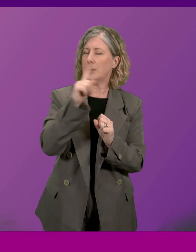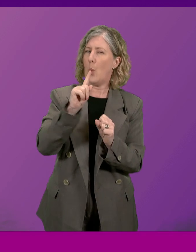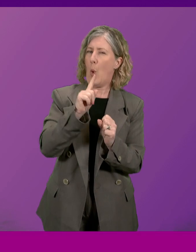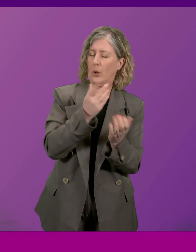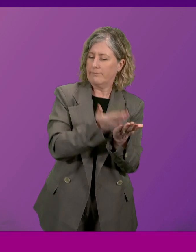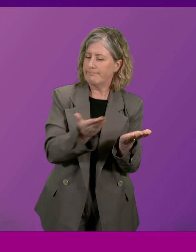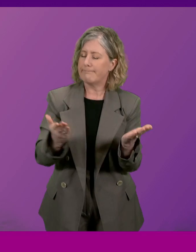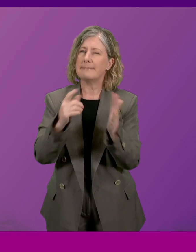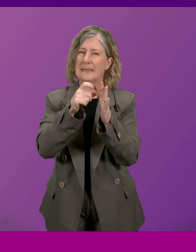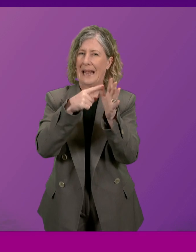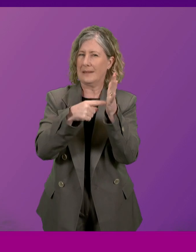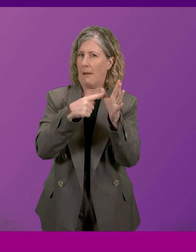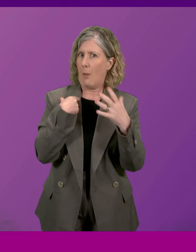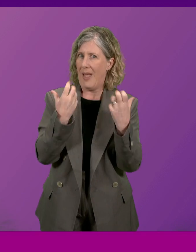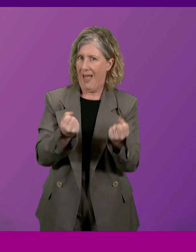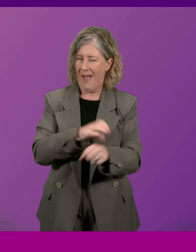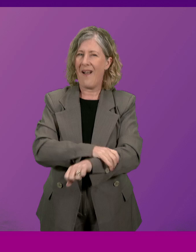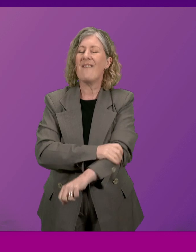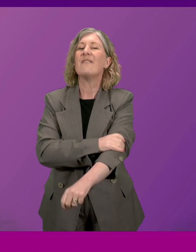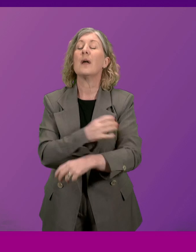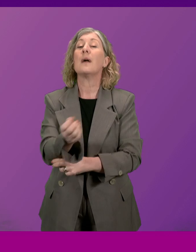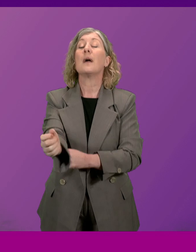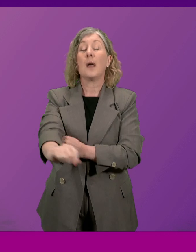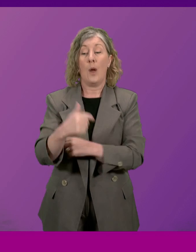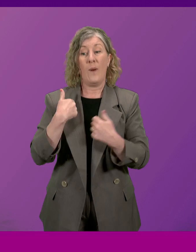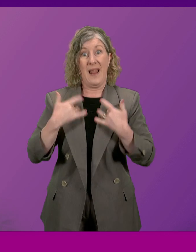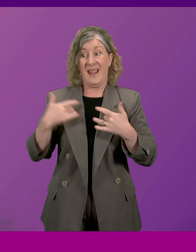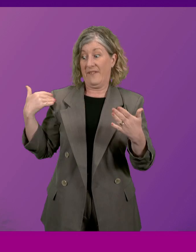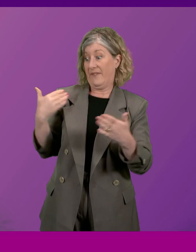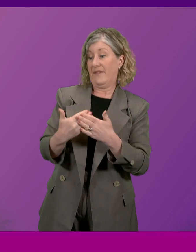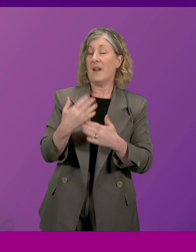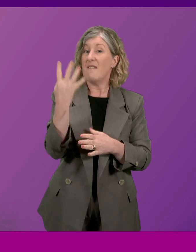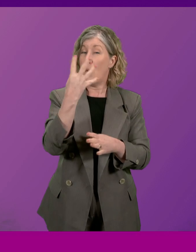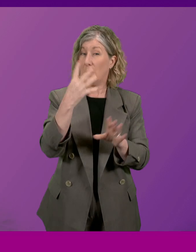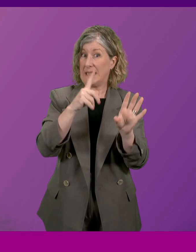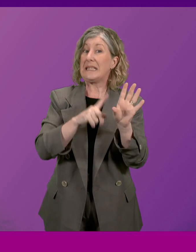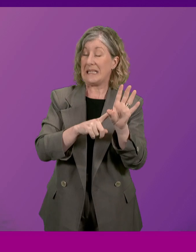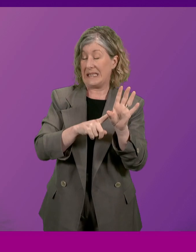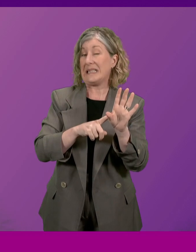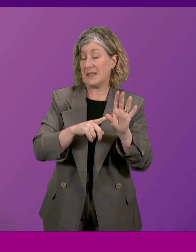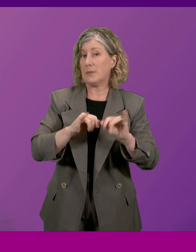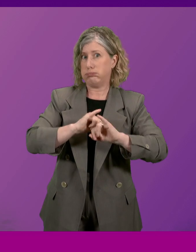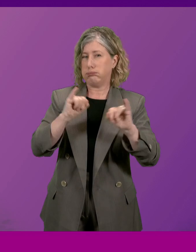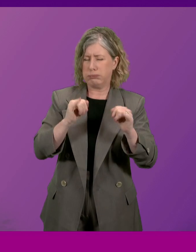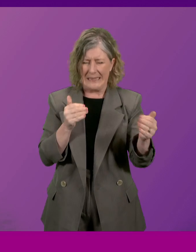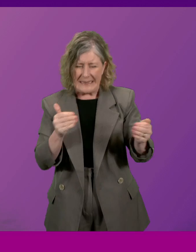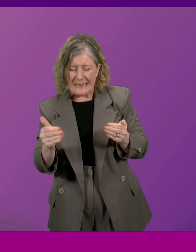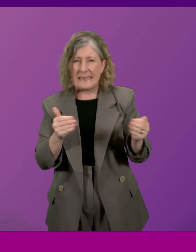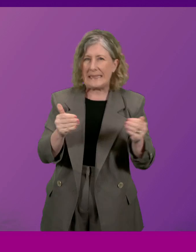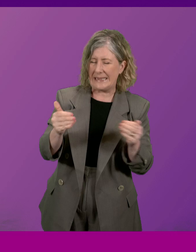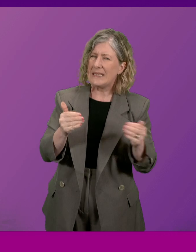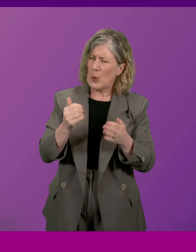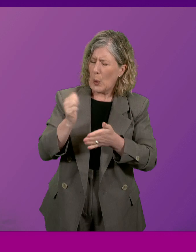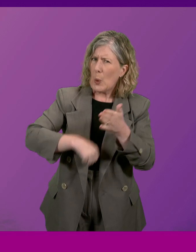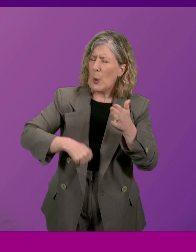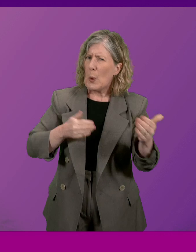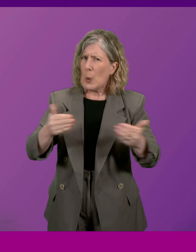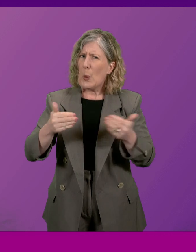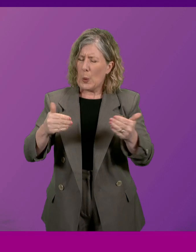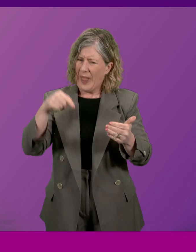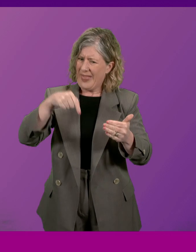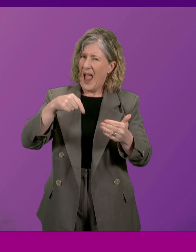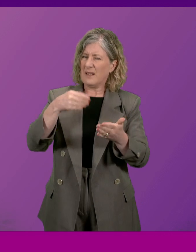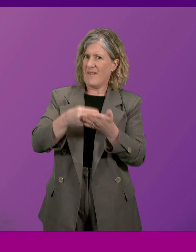through a period of punishing austerity. That is a financial context that Mr Sarwar and I agree